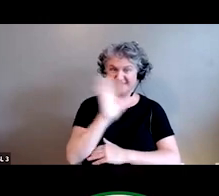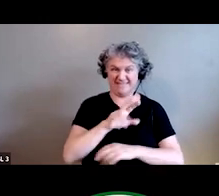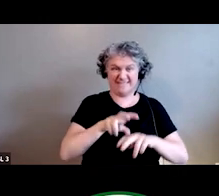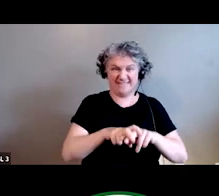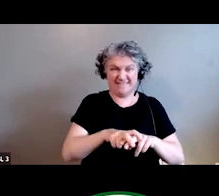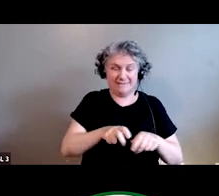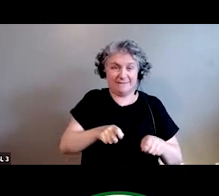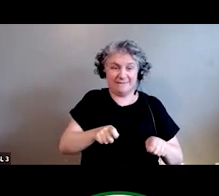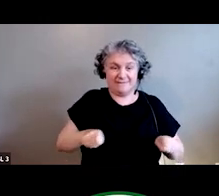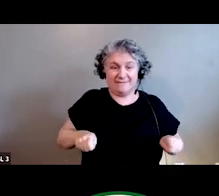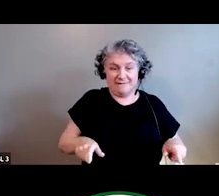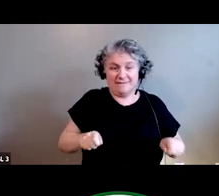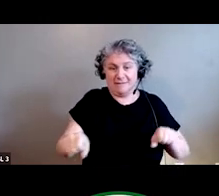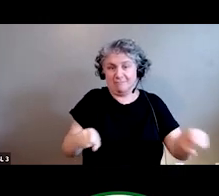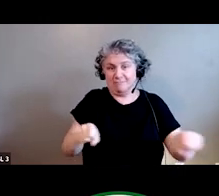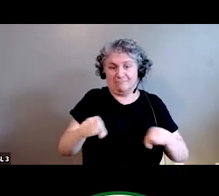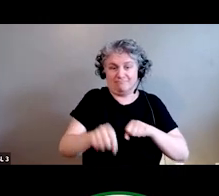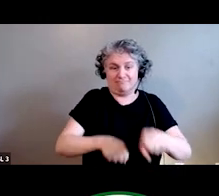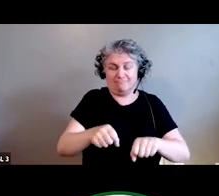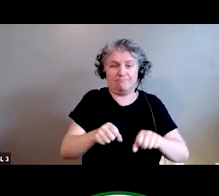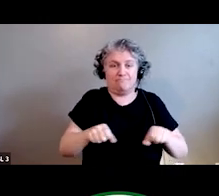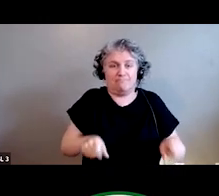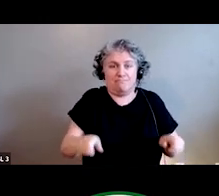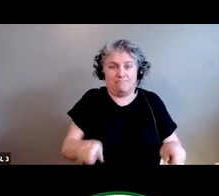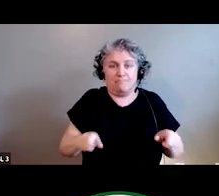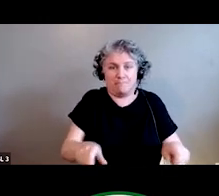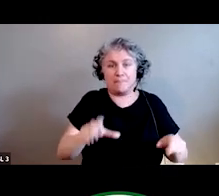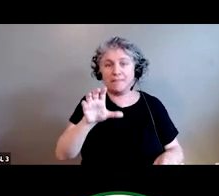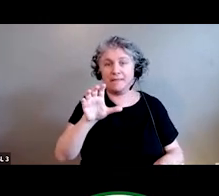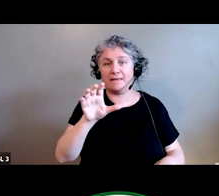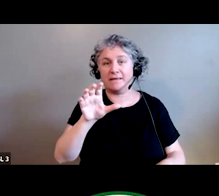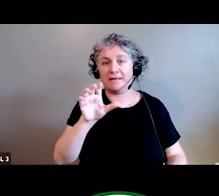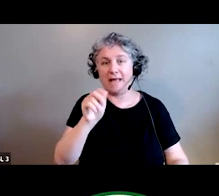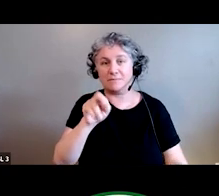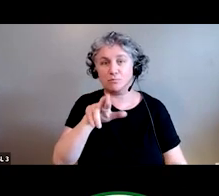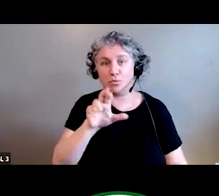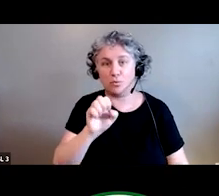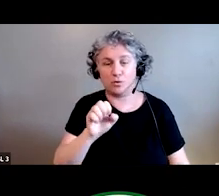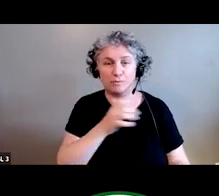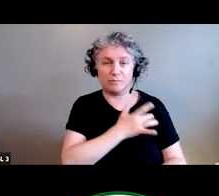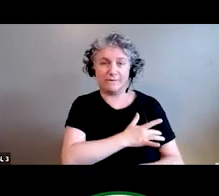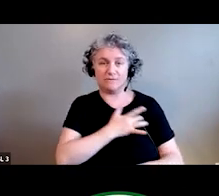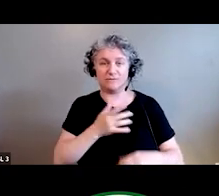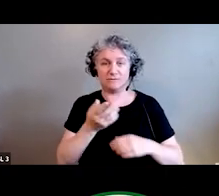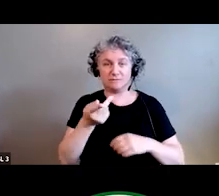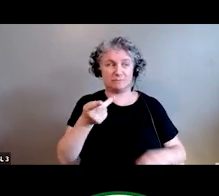I would like to start off by showing a little video about how our charity got started. As